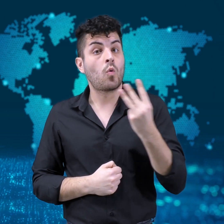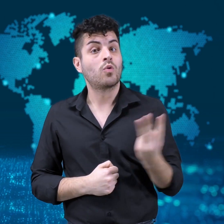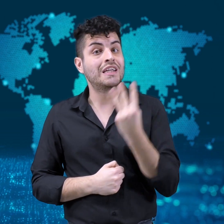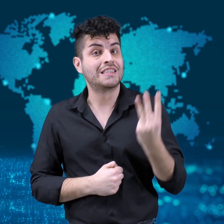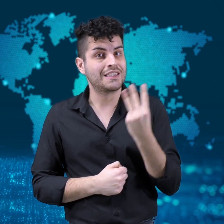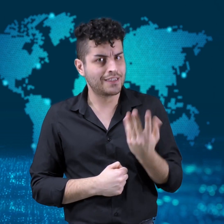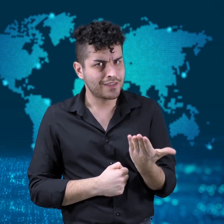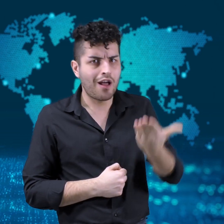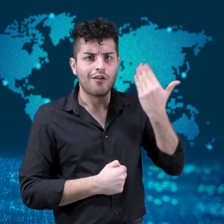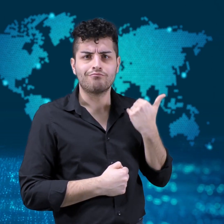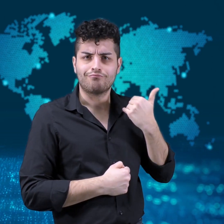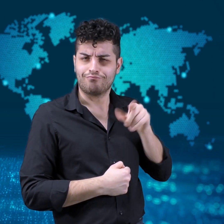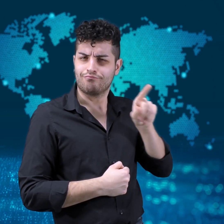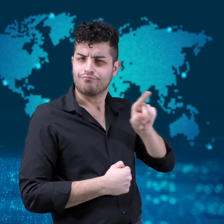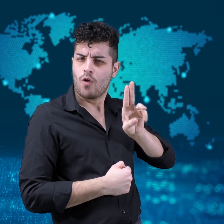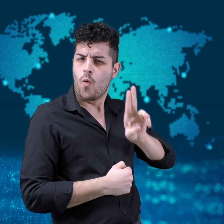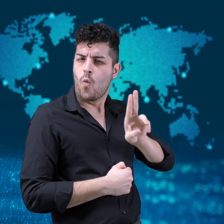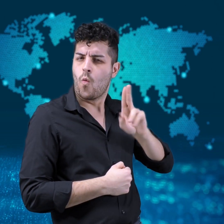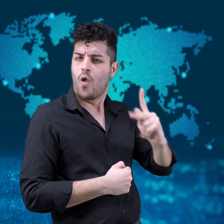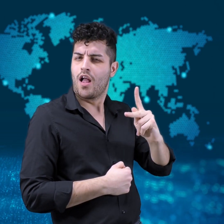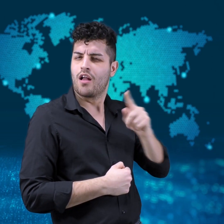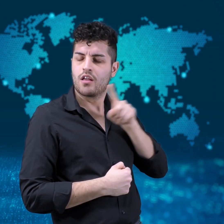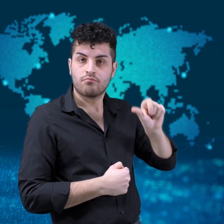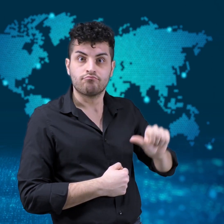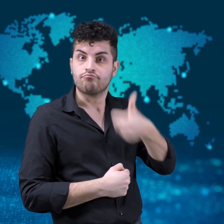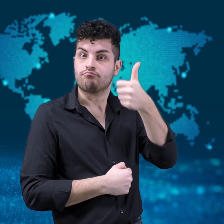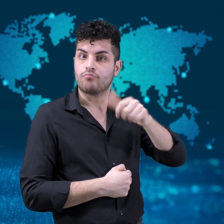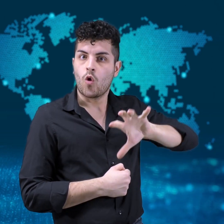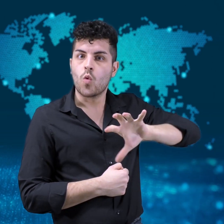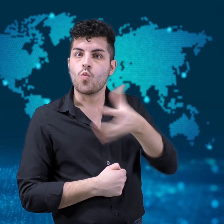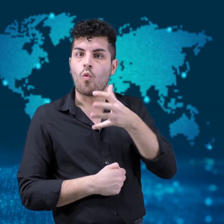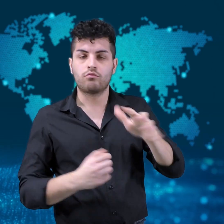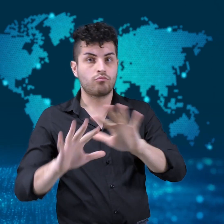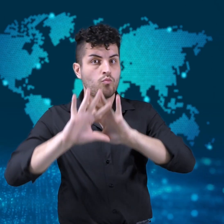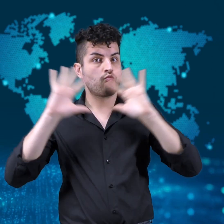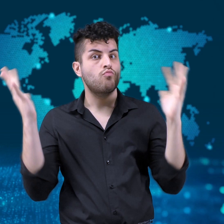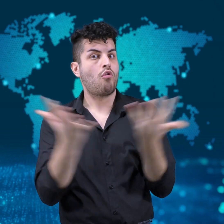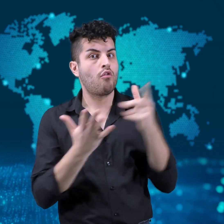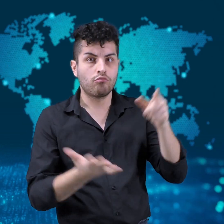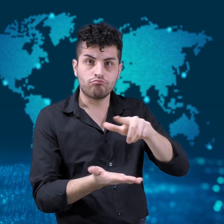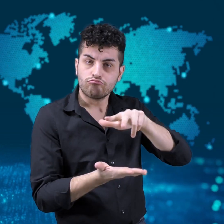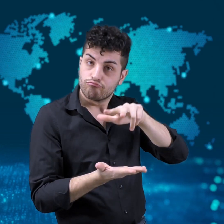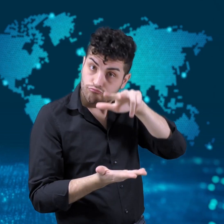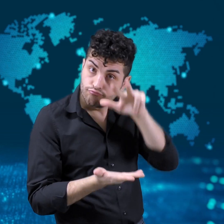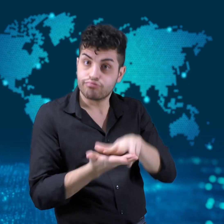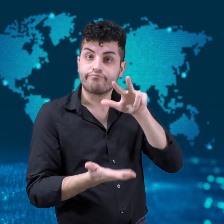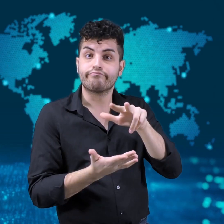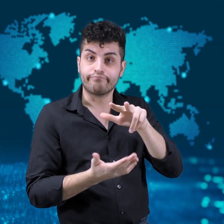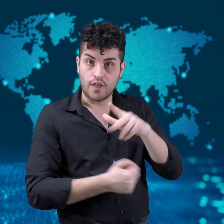countries need to address distrust of the vaccine.